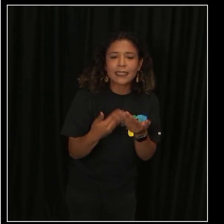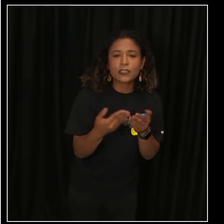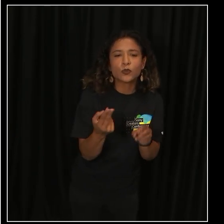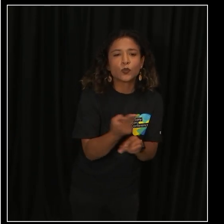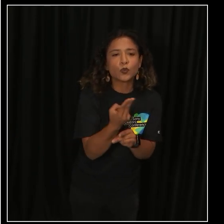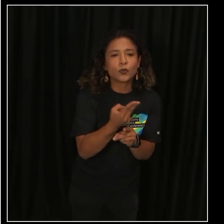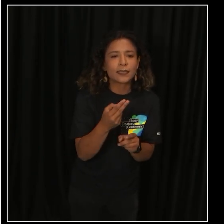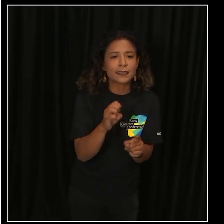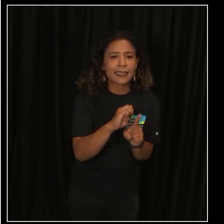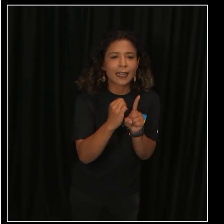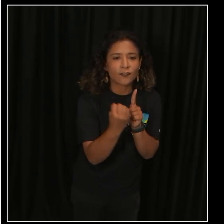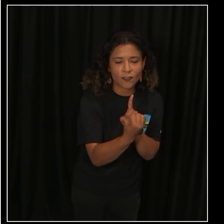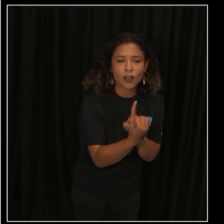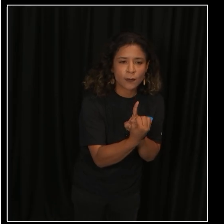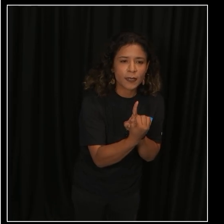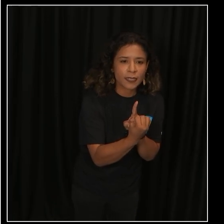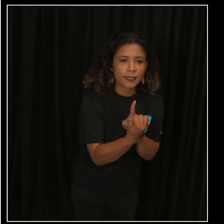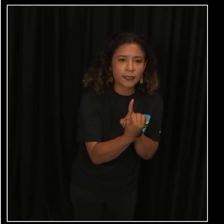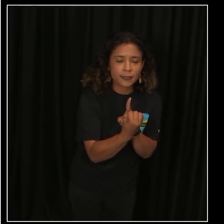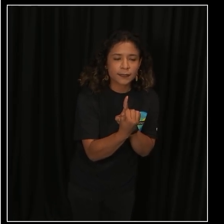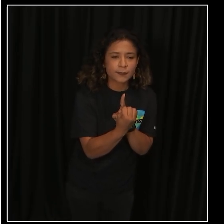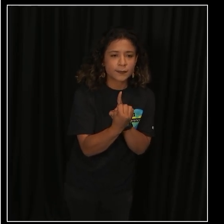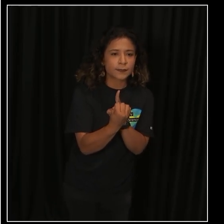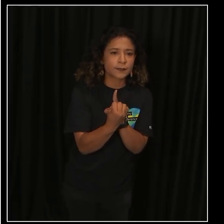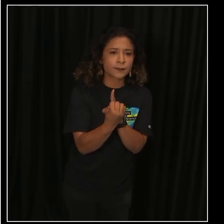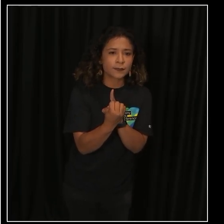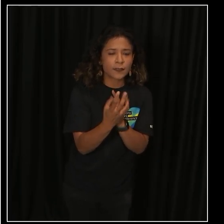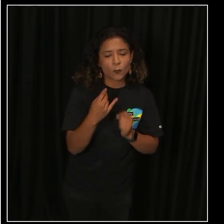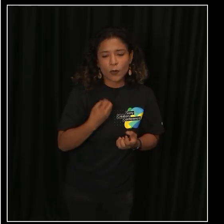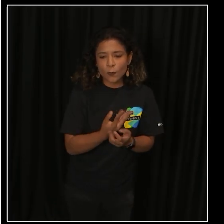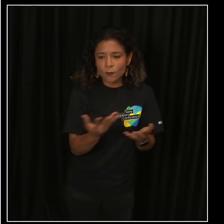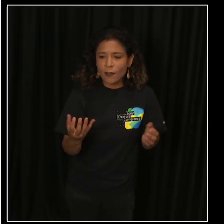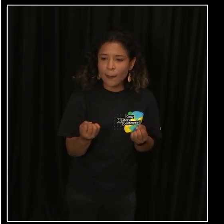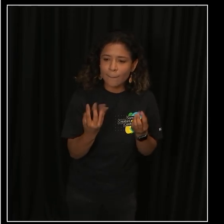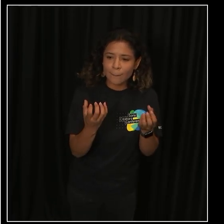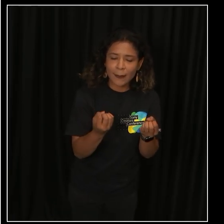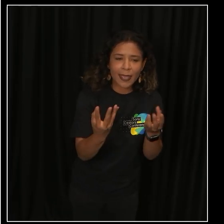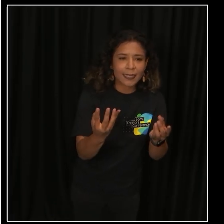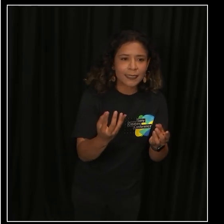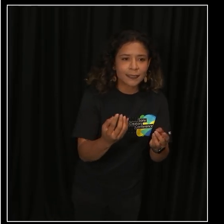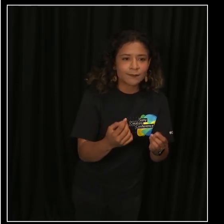The samples are also extensive and to provide many hints on how to use them.